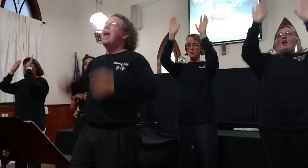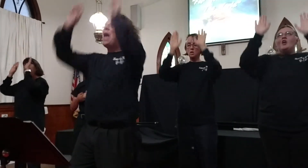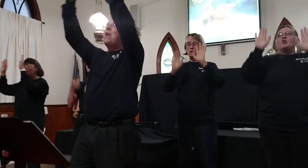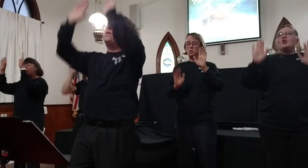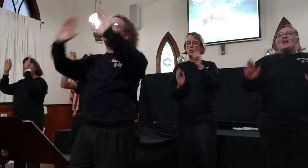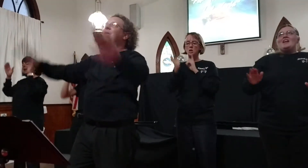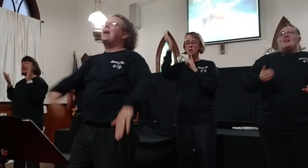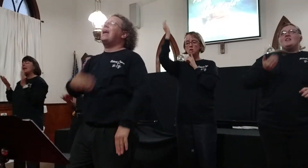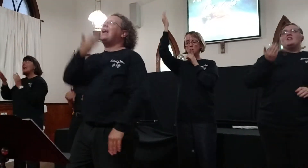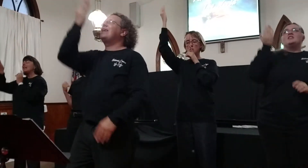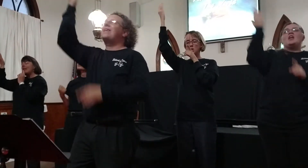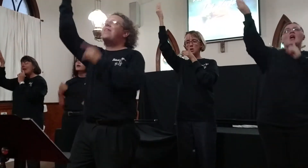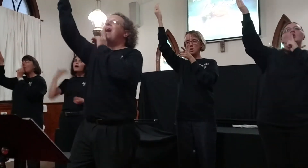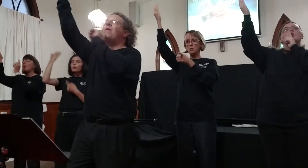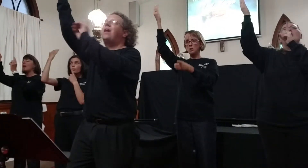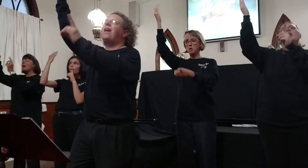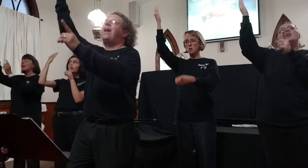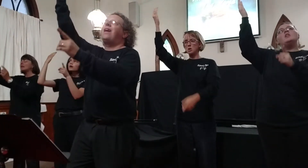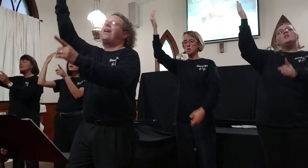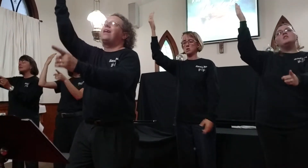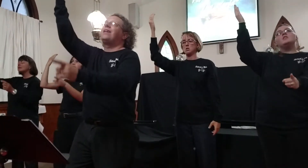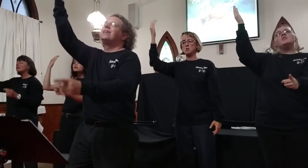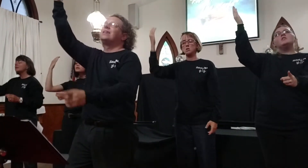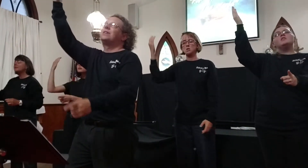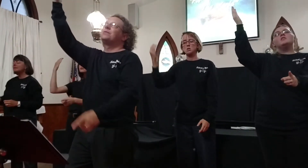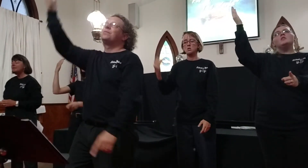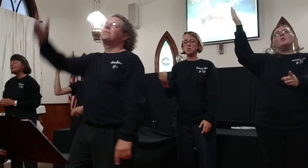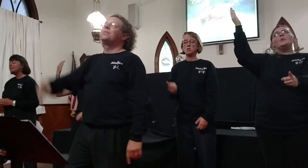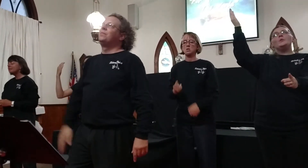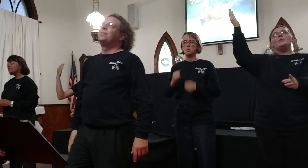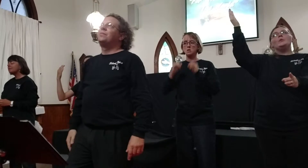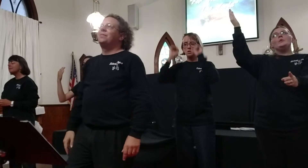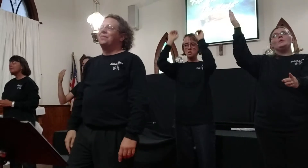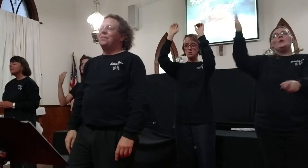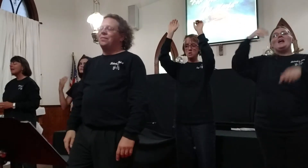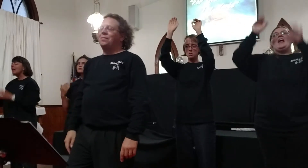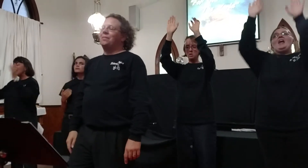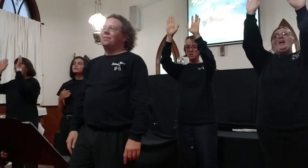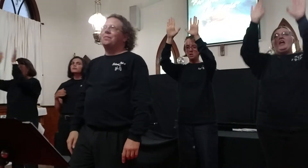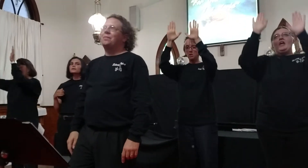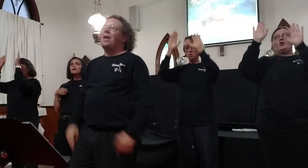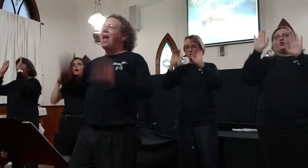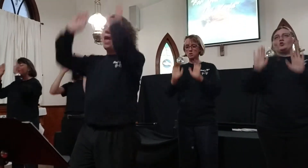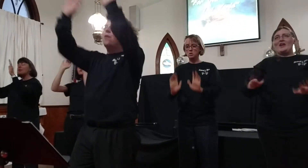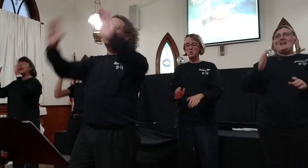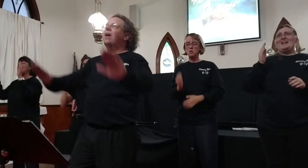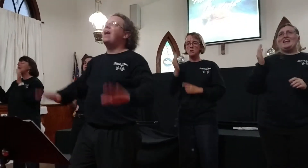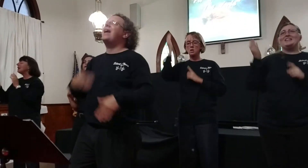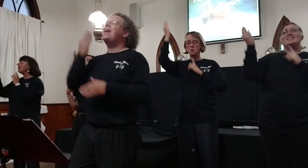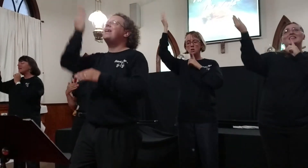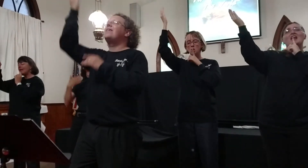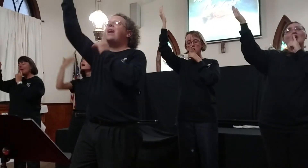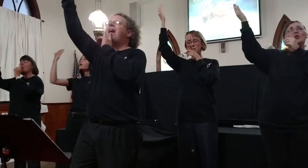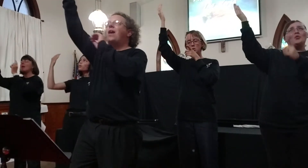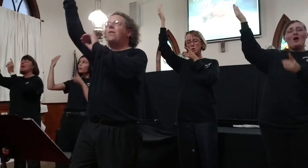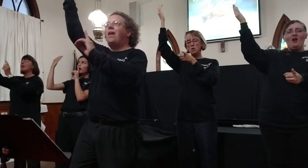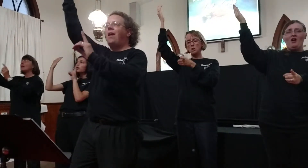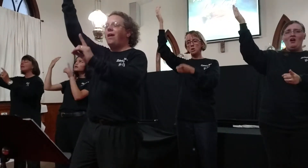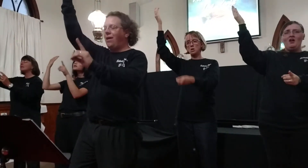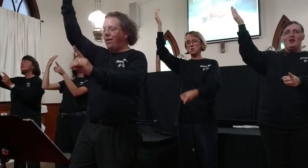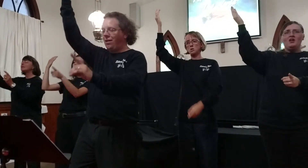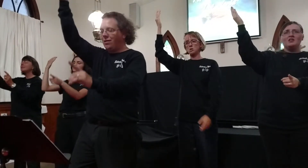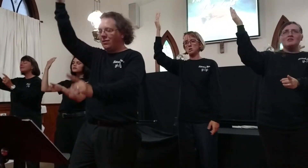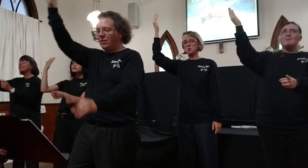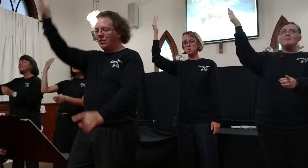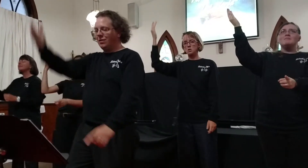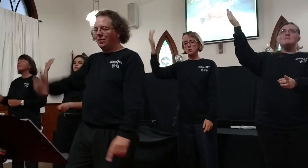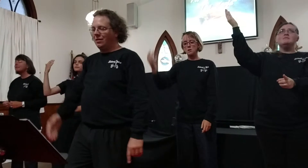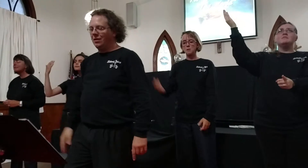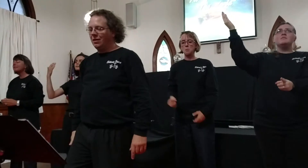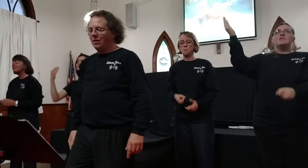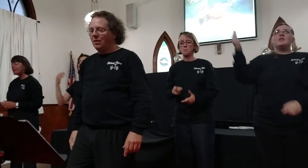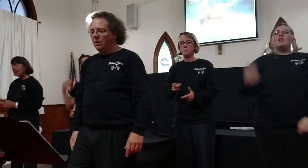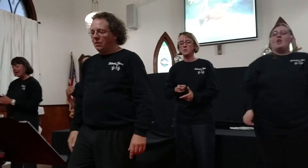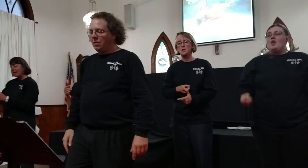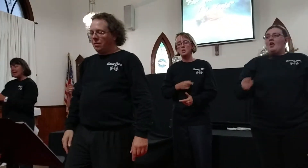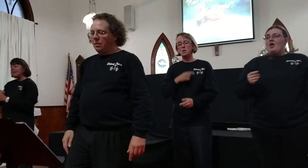How great thou art